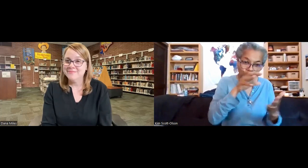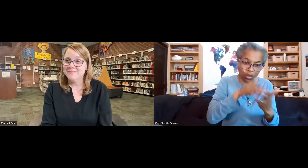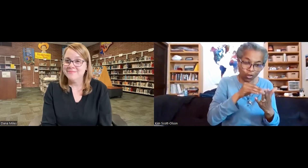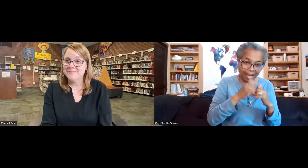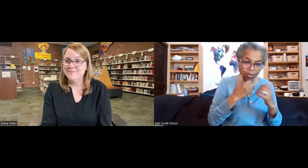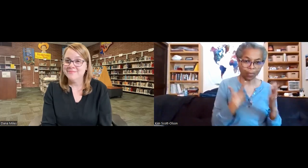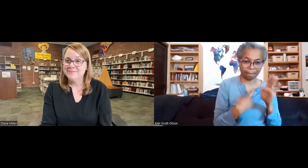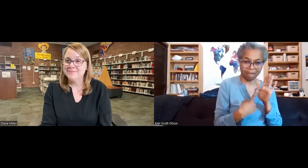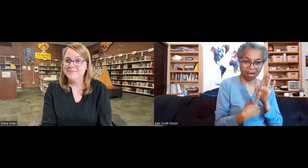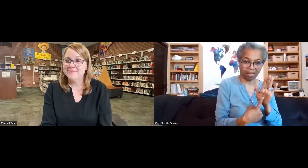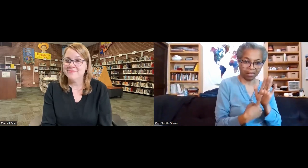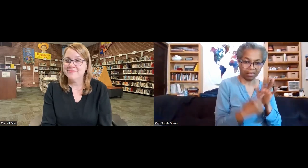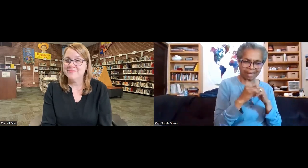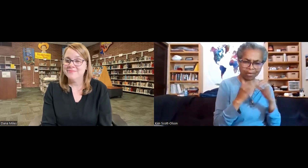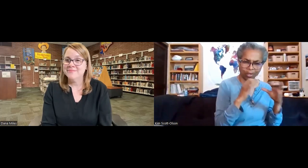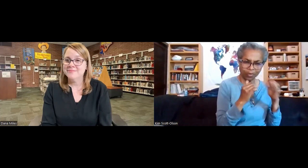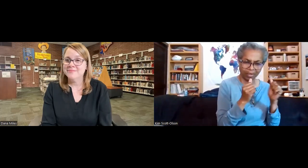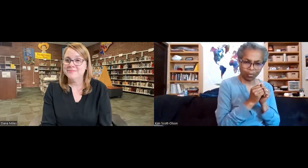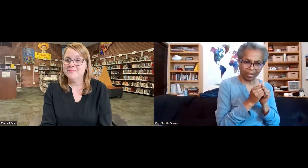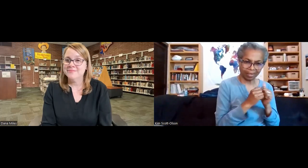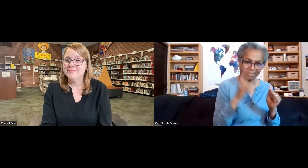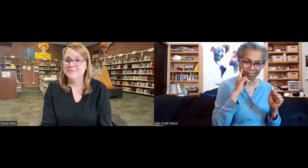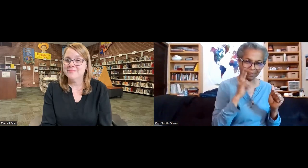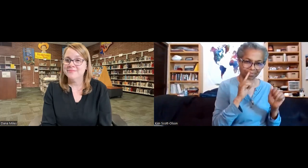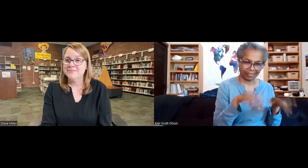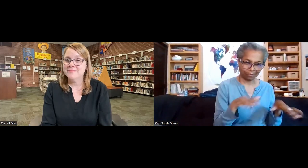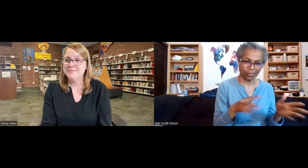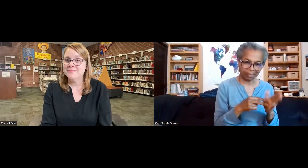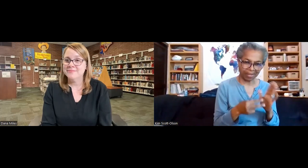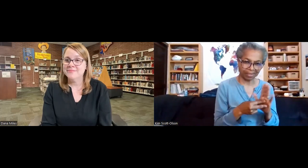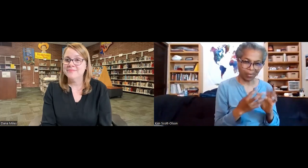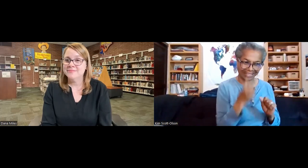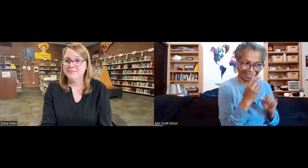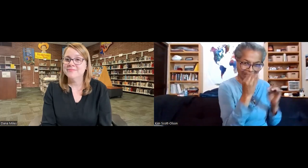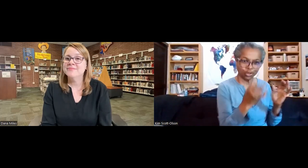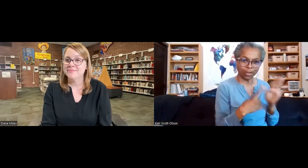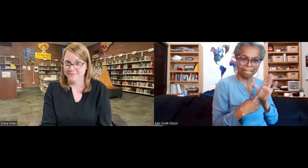I want to see teachers learn how to model communication with Deaf children.